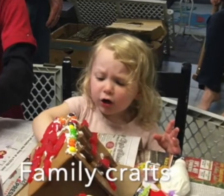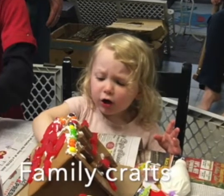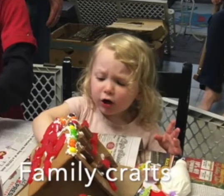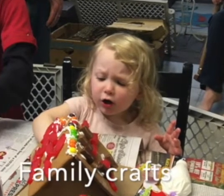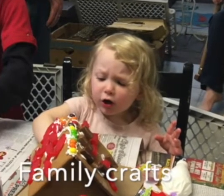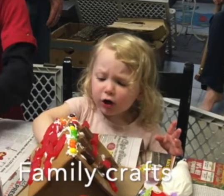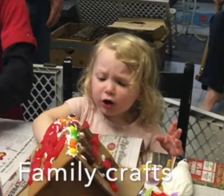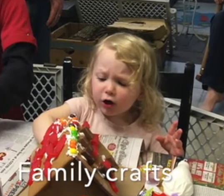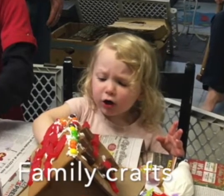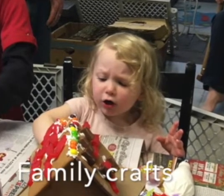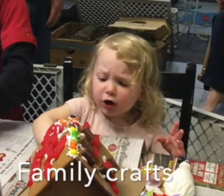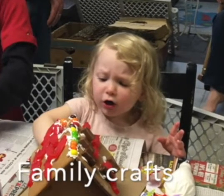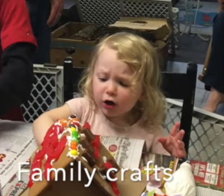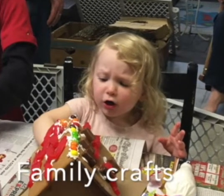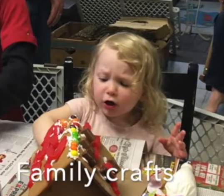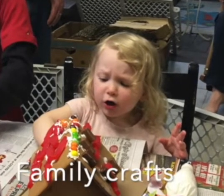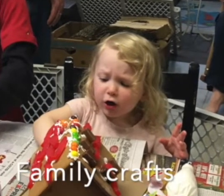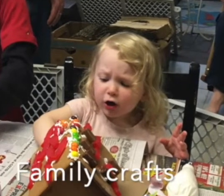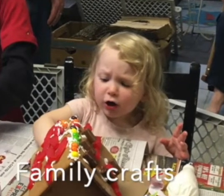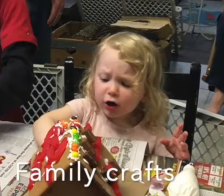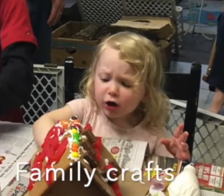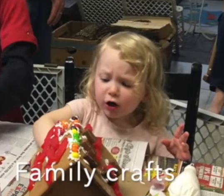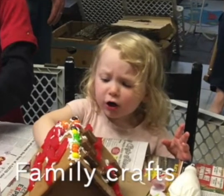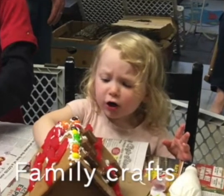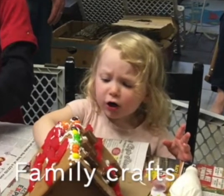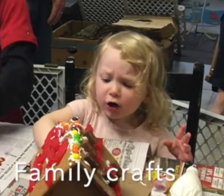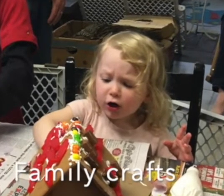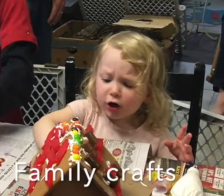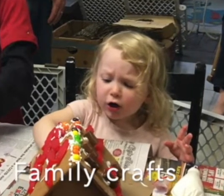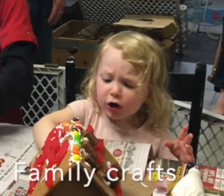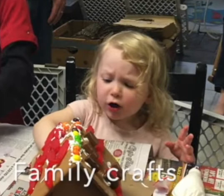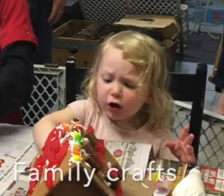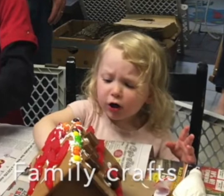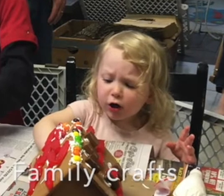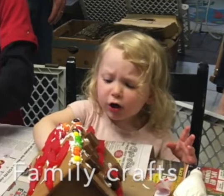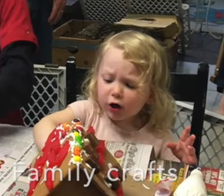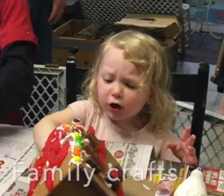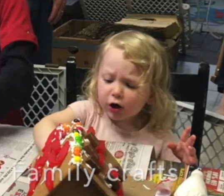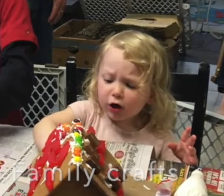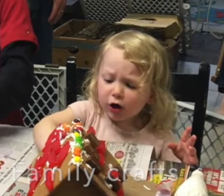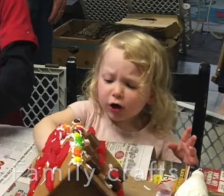a table with several gingerbread houses and bags of candy with adults watching in the background